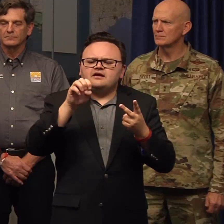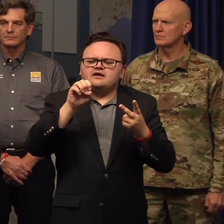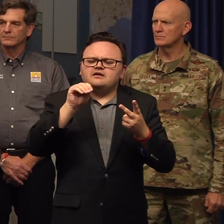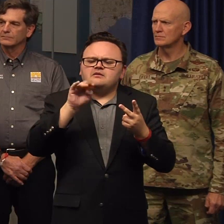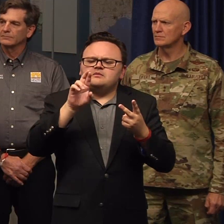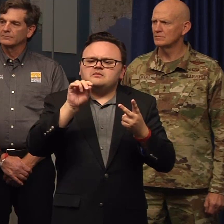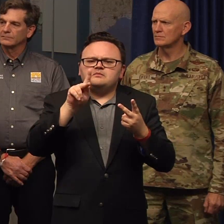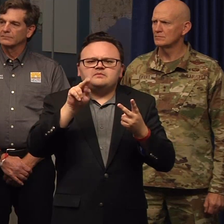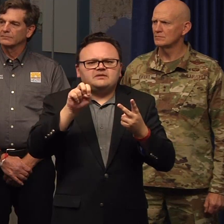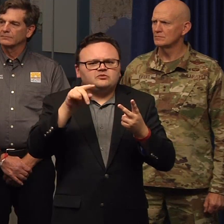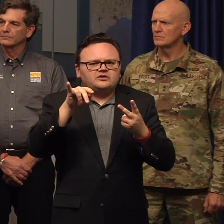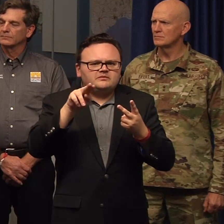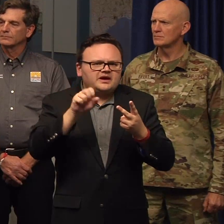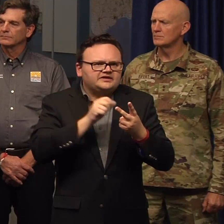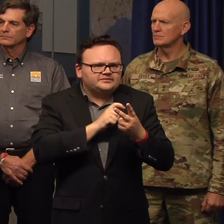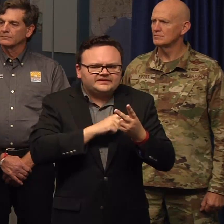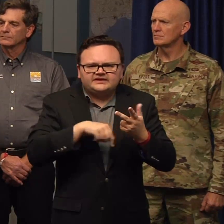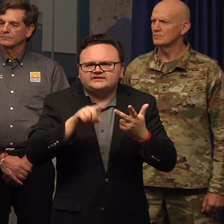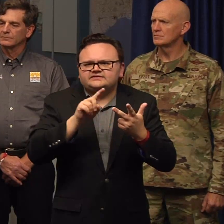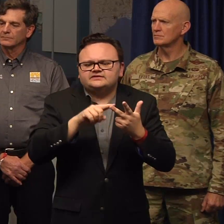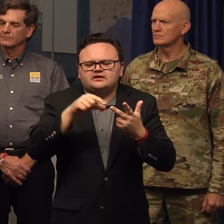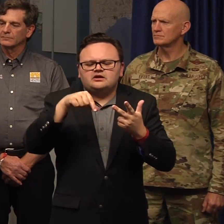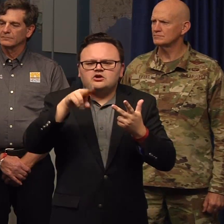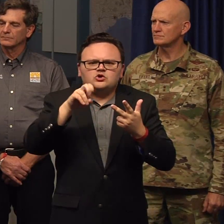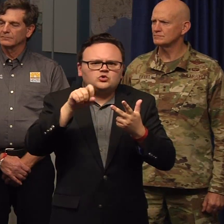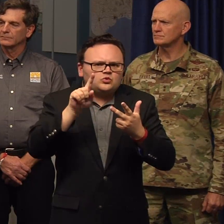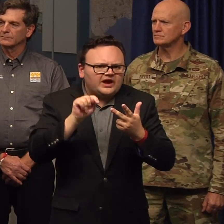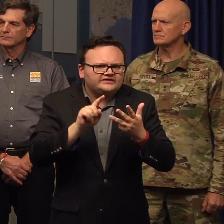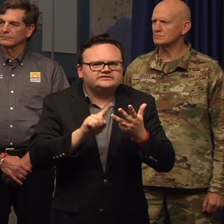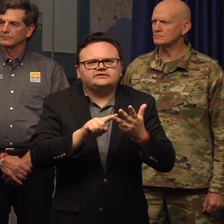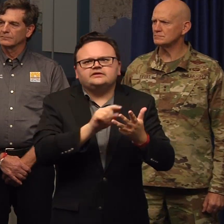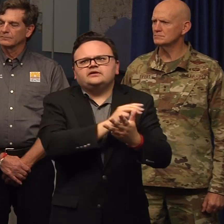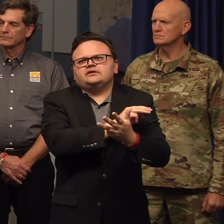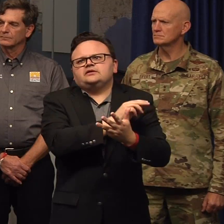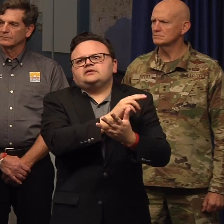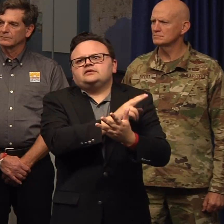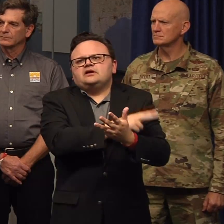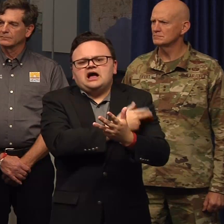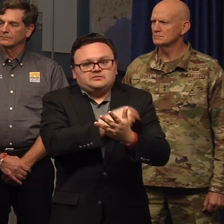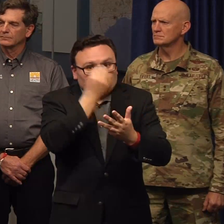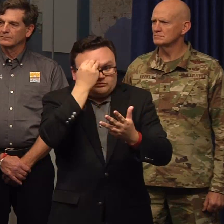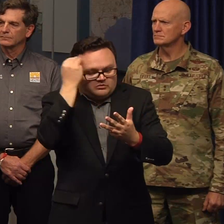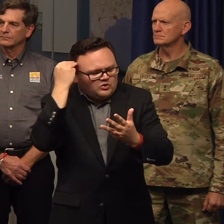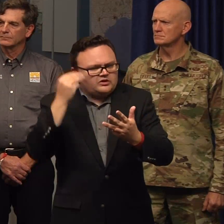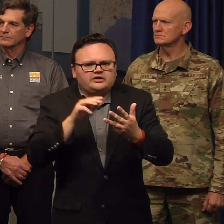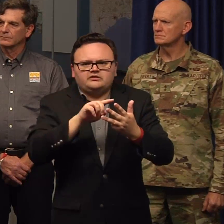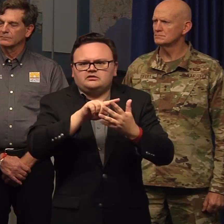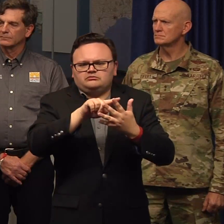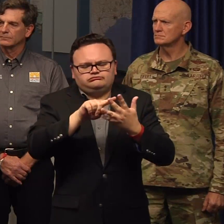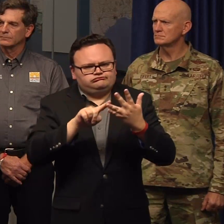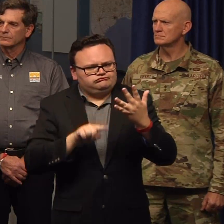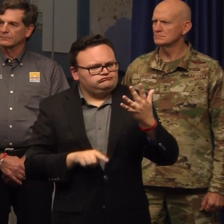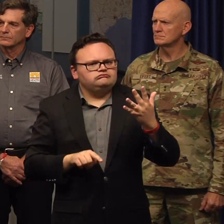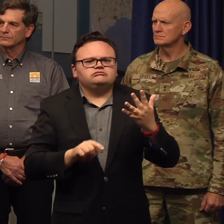WITH FDOT, BROWARD SHERIFF'S